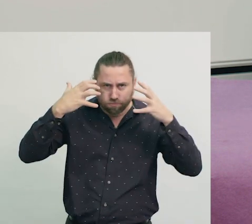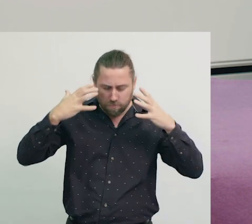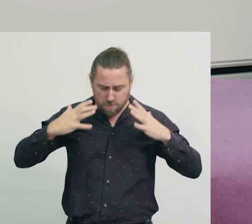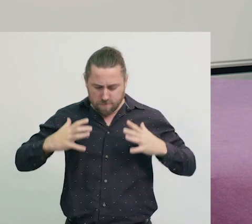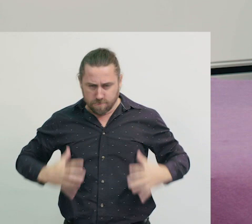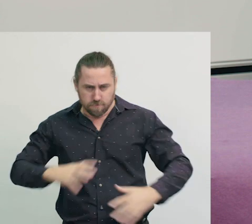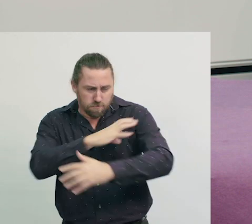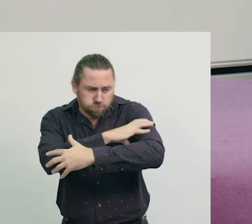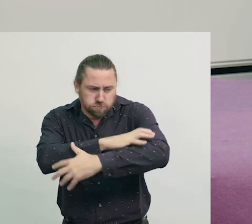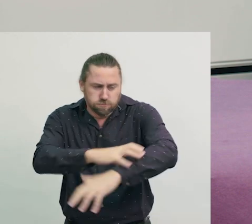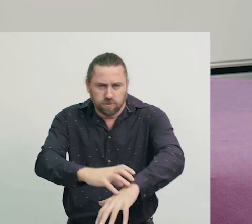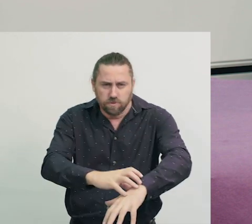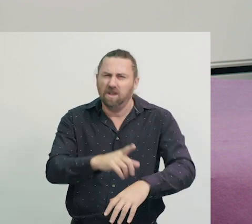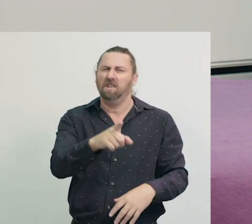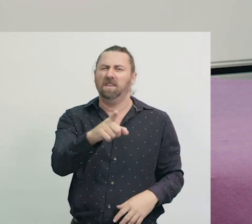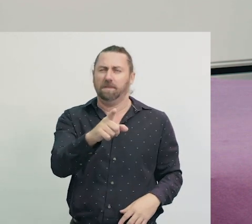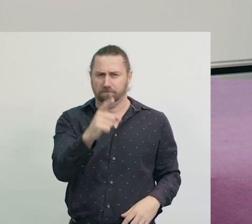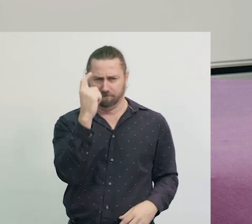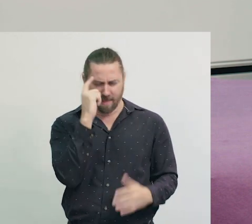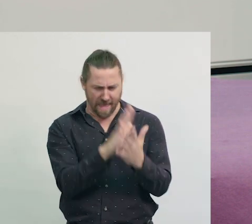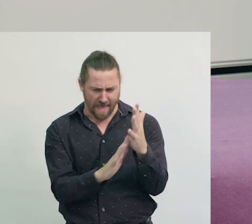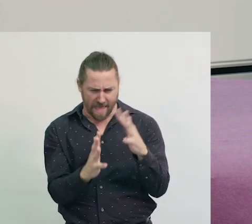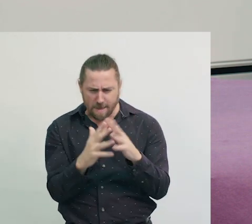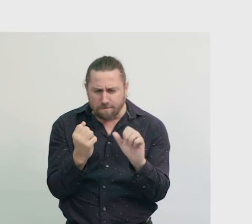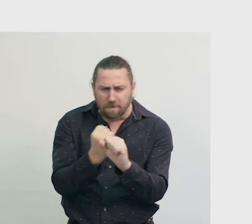Let's take a closer look now at how it was designed.